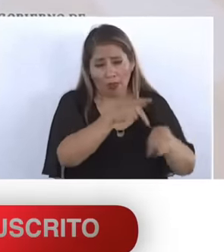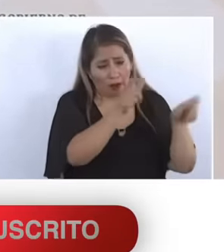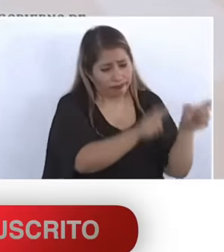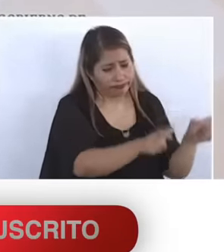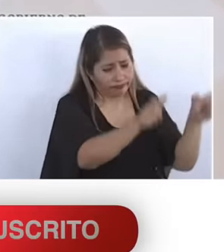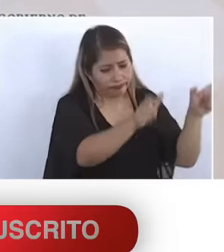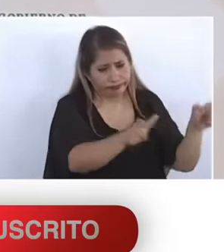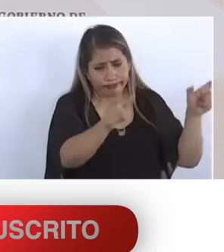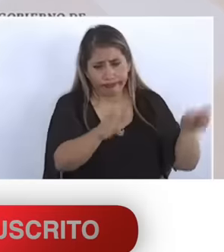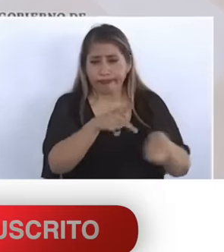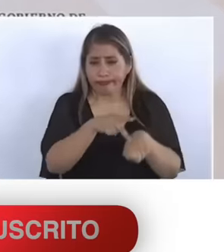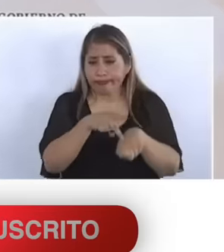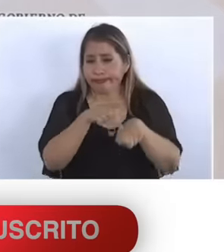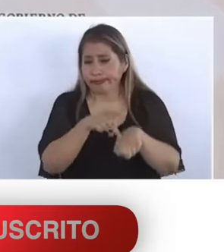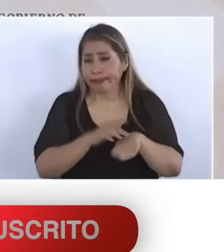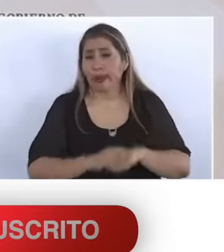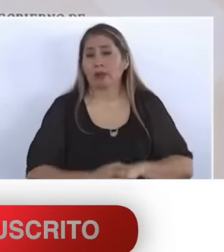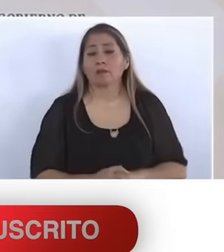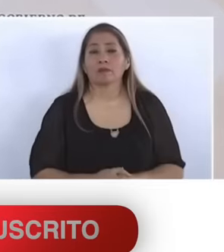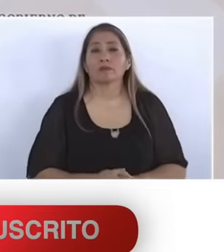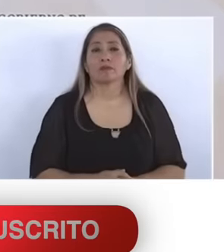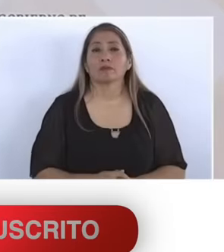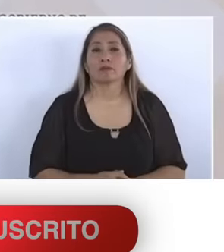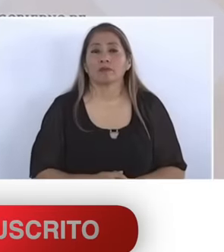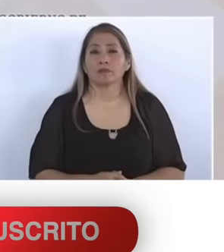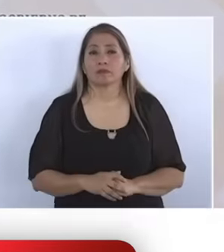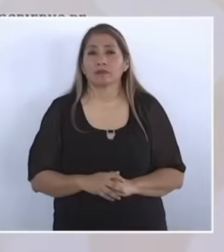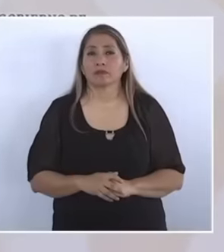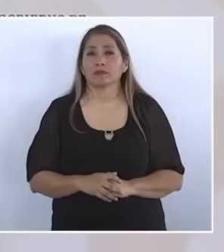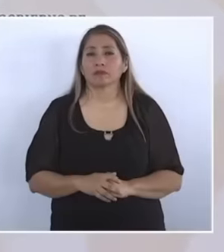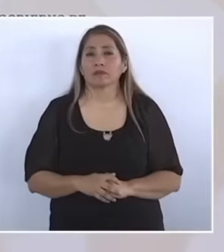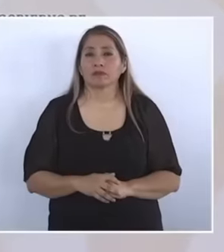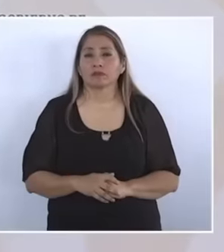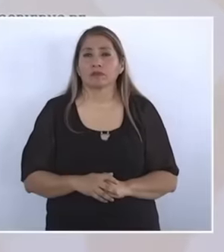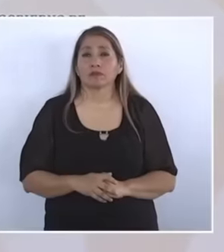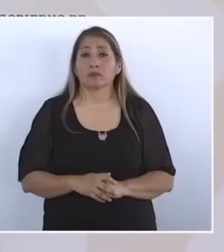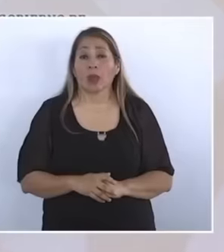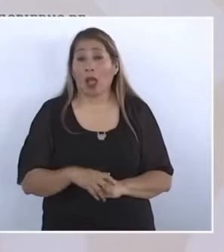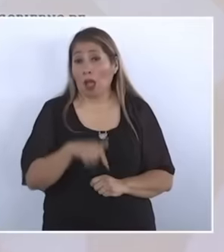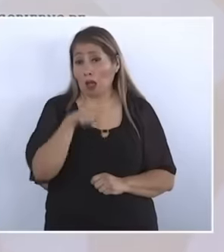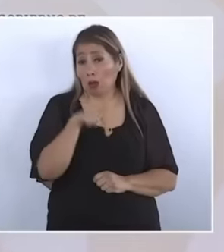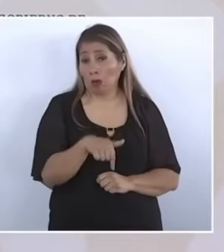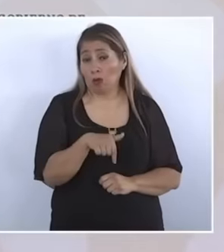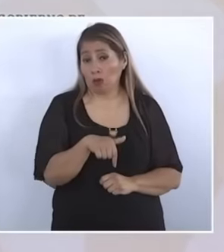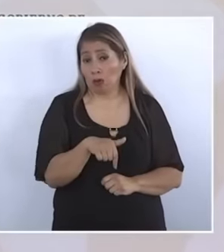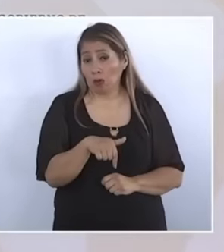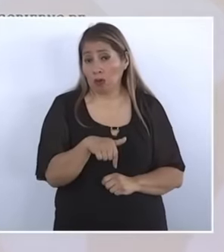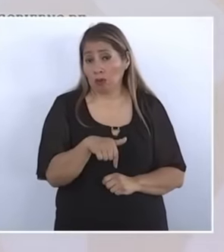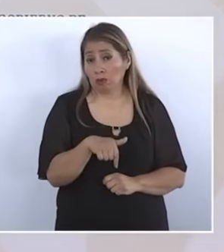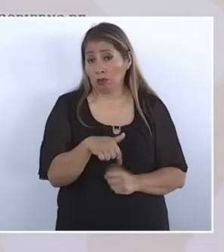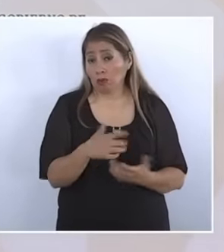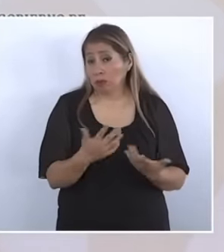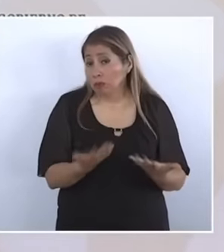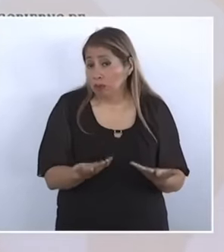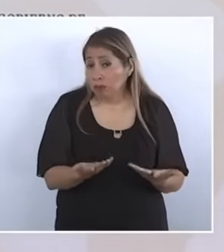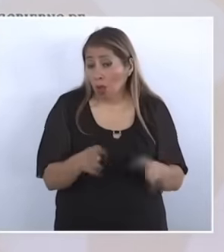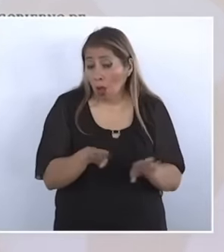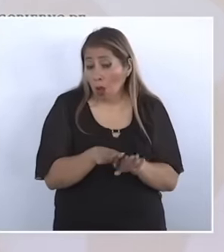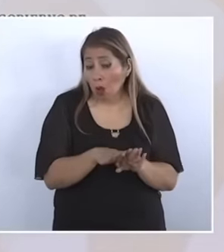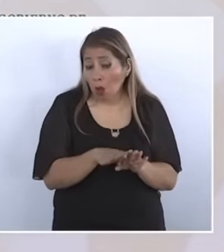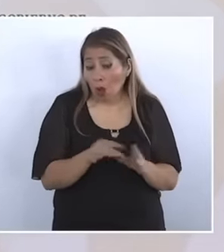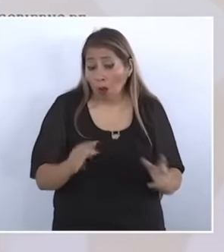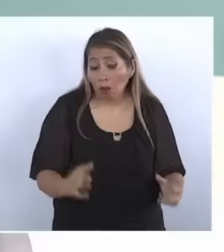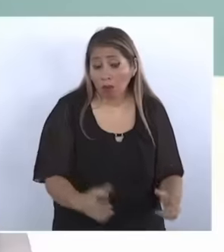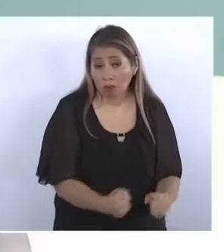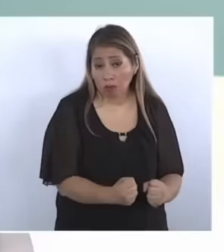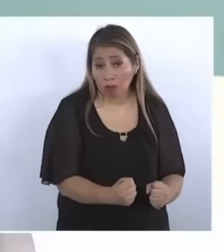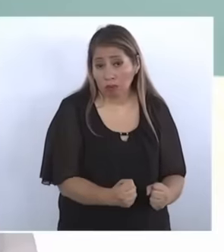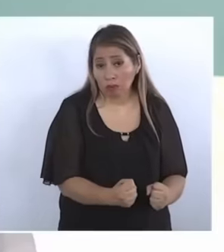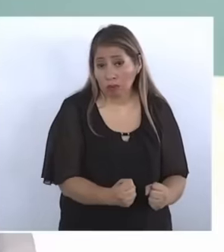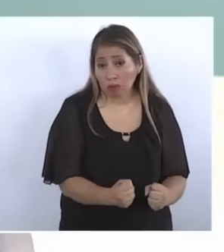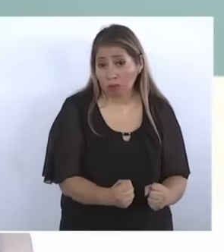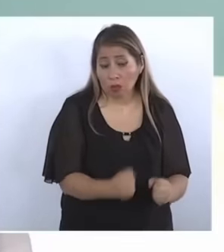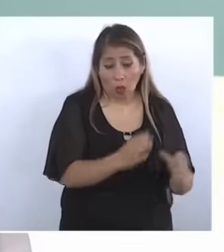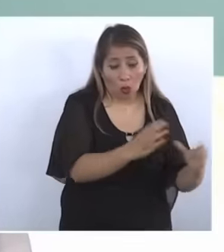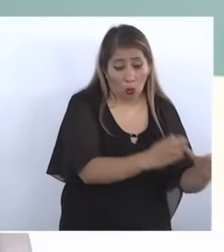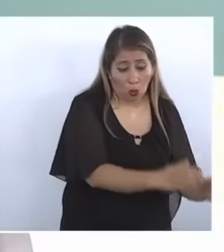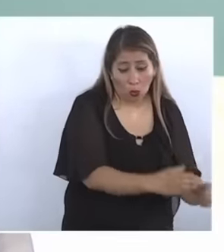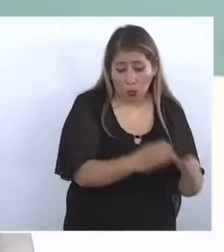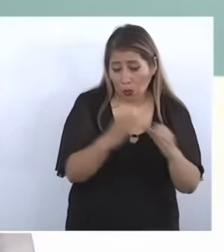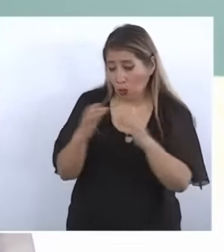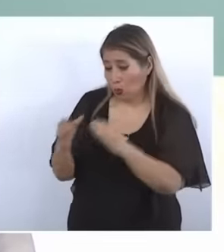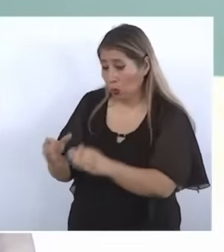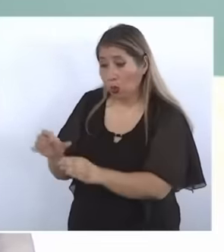painful but real eh I'm going to take it out of the mine and I'm going to put it somewhere else I mean